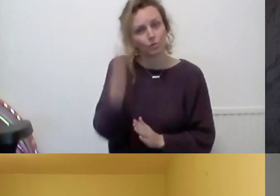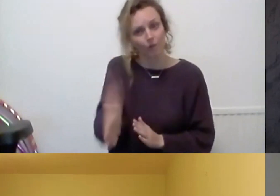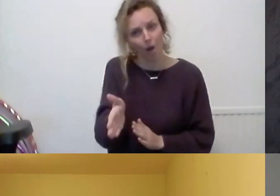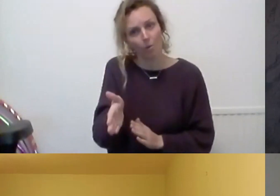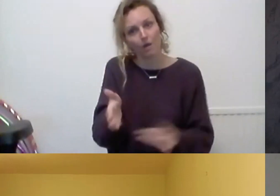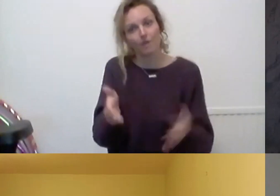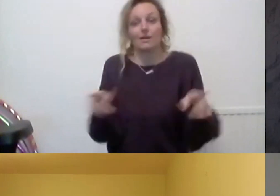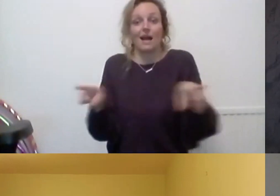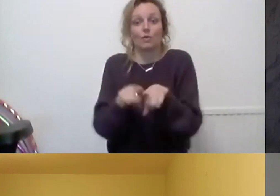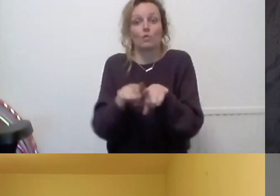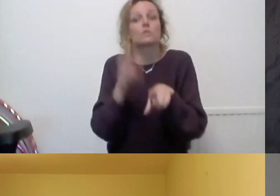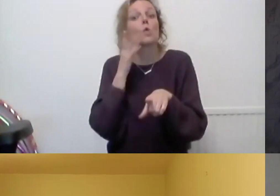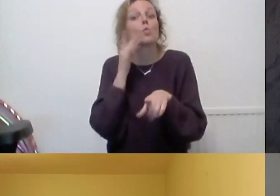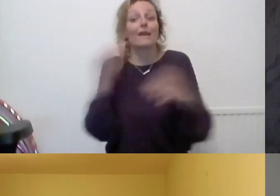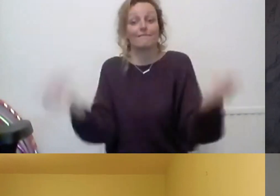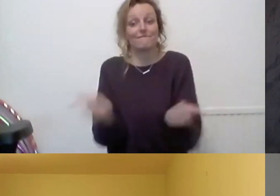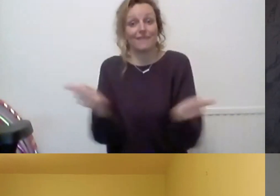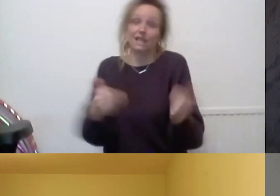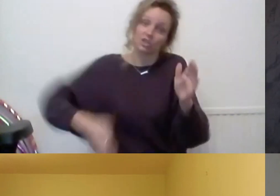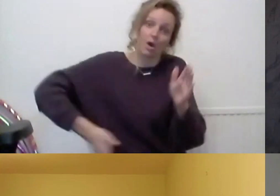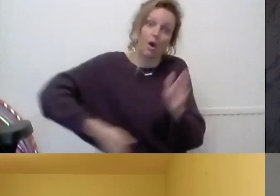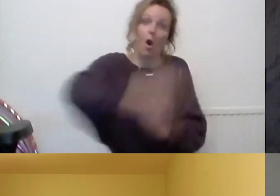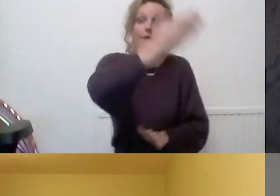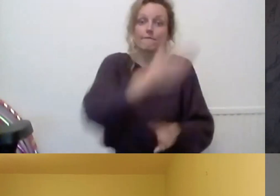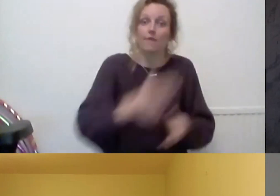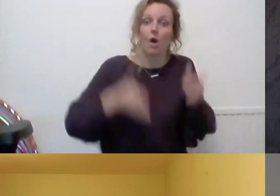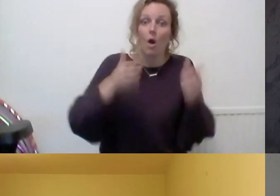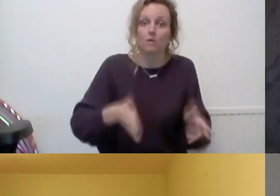for your rehabilitation and that's where general practice can help.